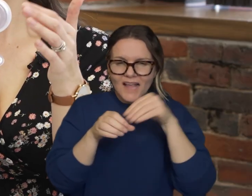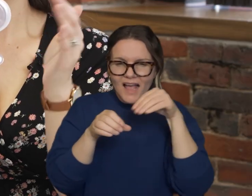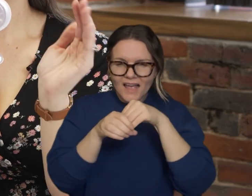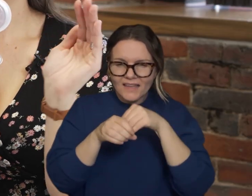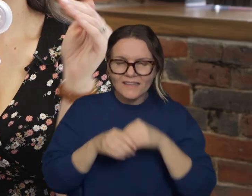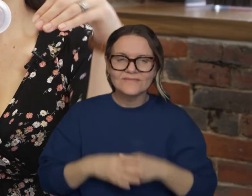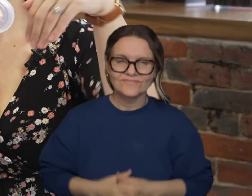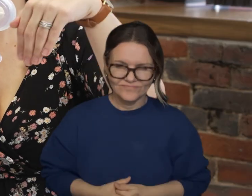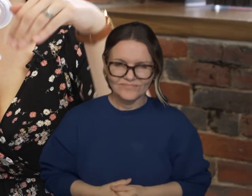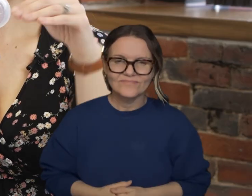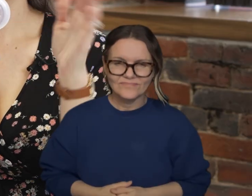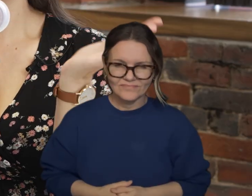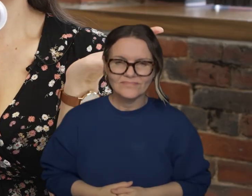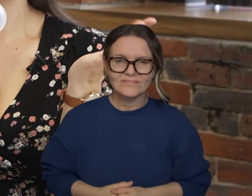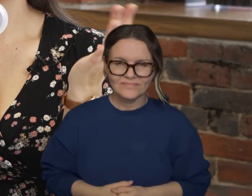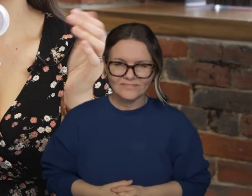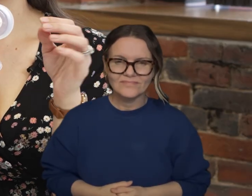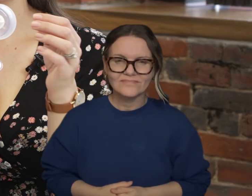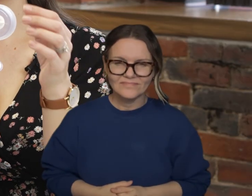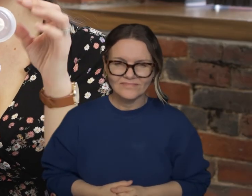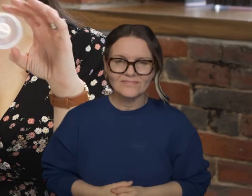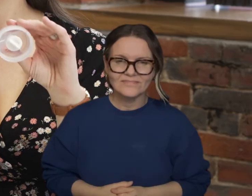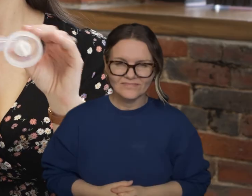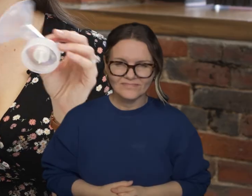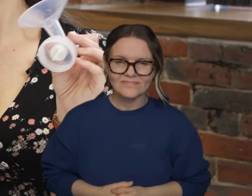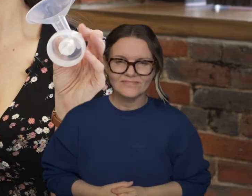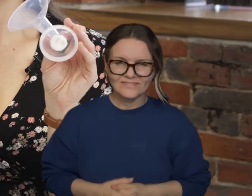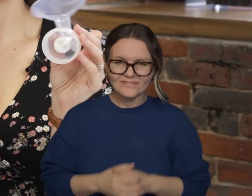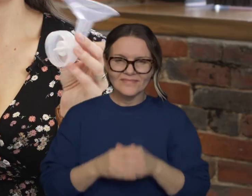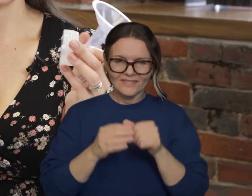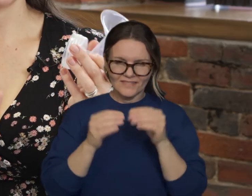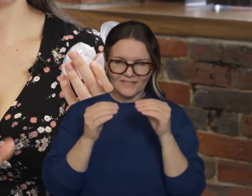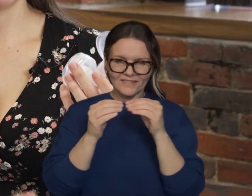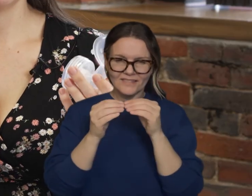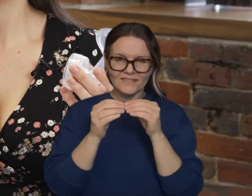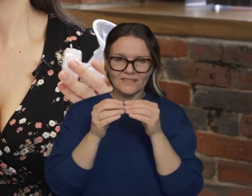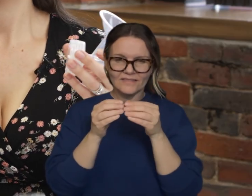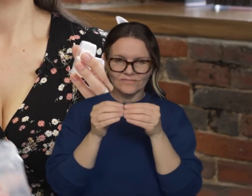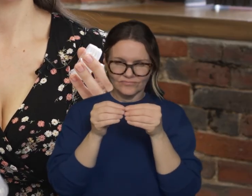bill valve doesn't need to face in any certain direction so don't even worry about that what